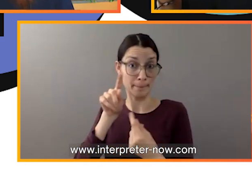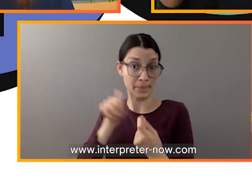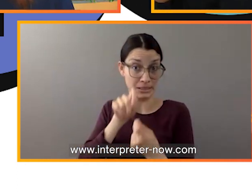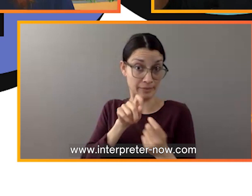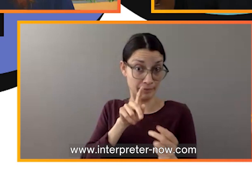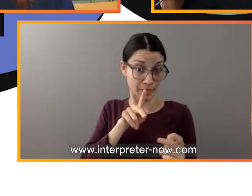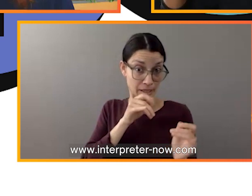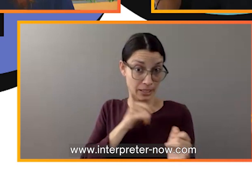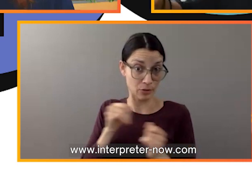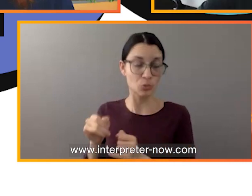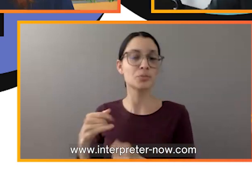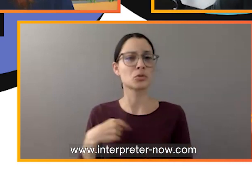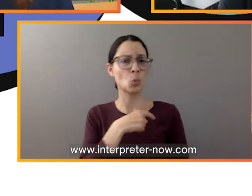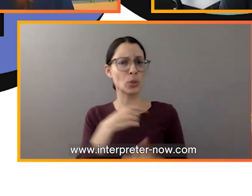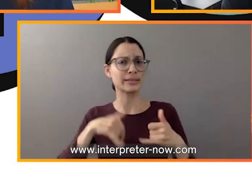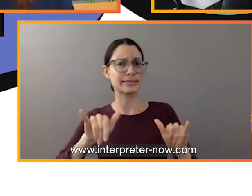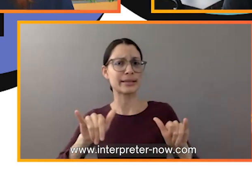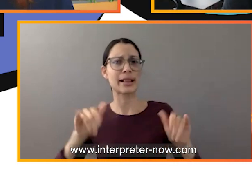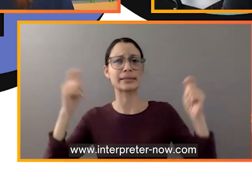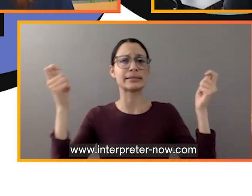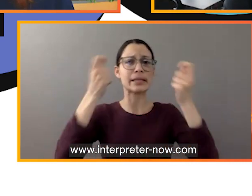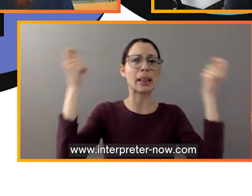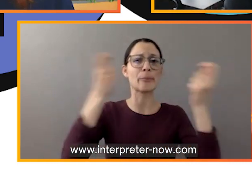and product managers, and so forth.